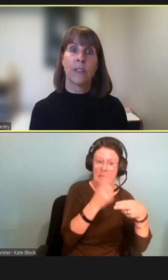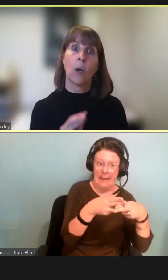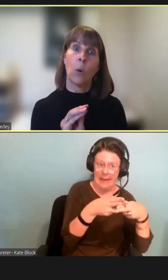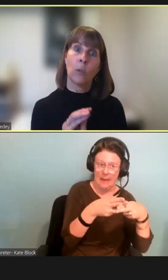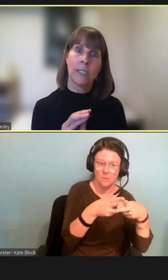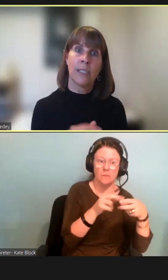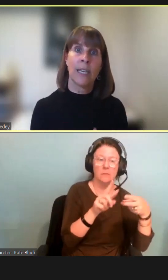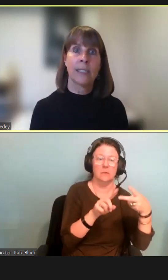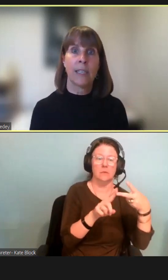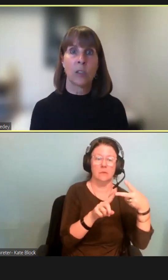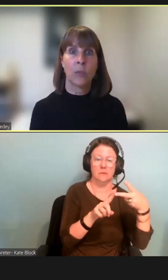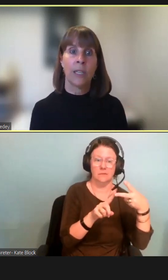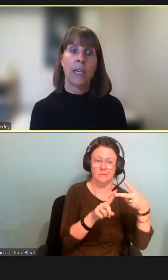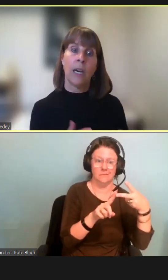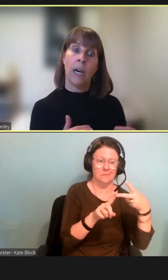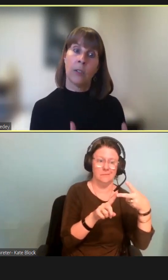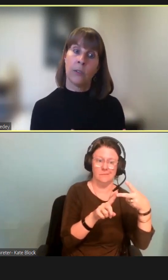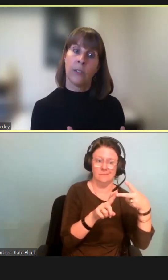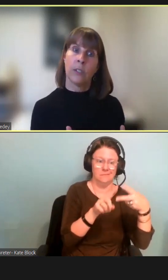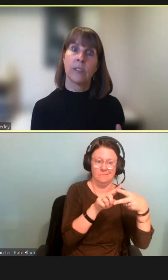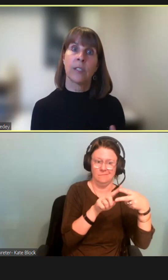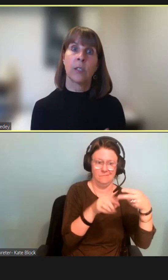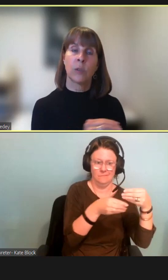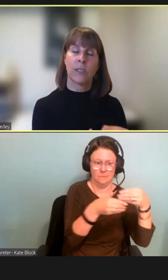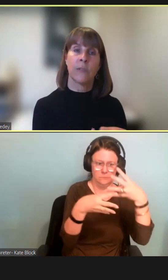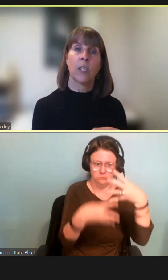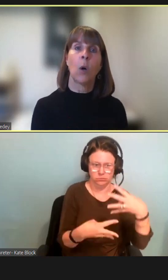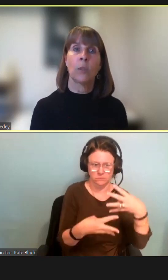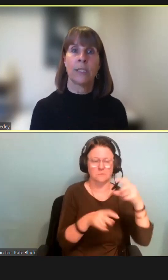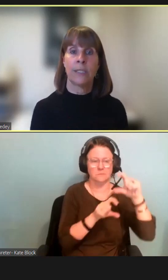only to that assessment other fields that are specific only to the other